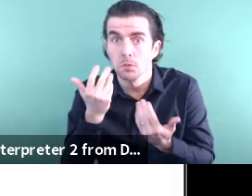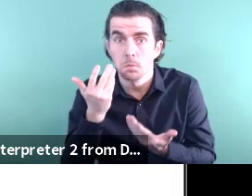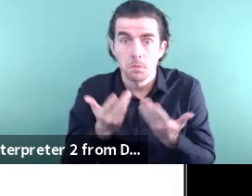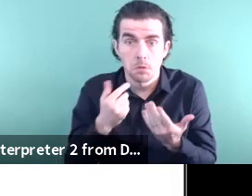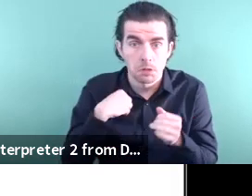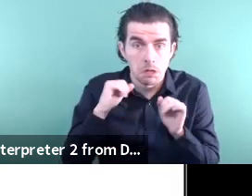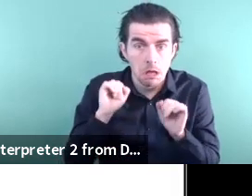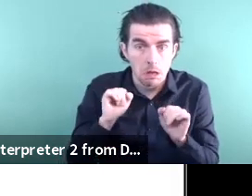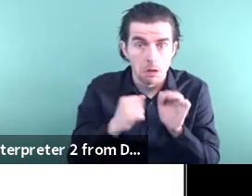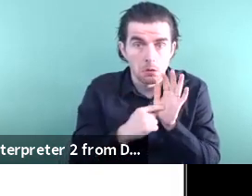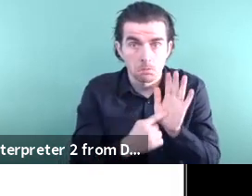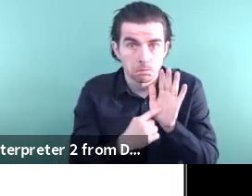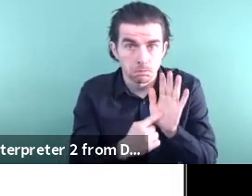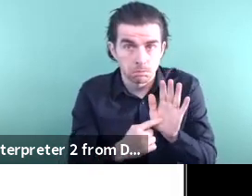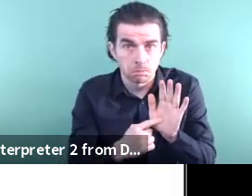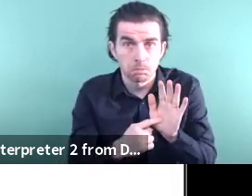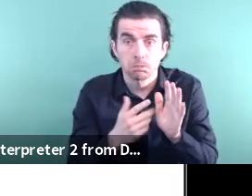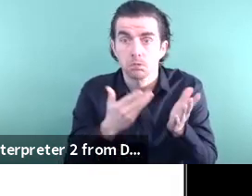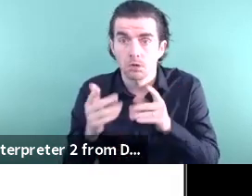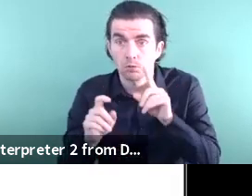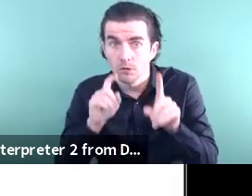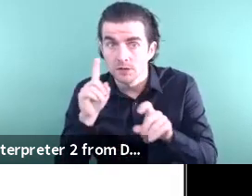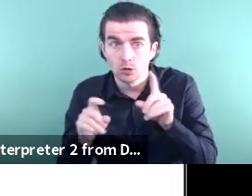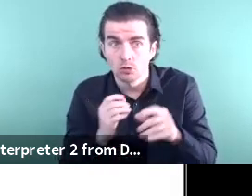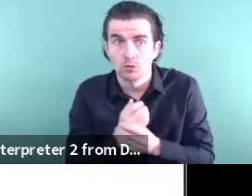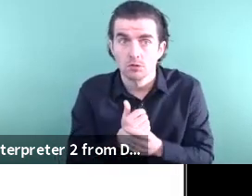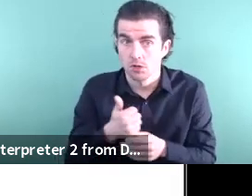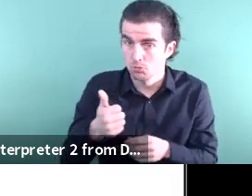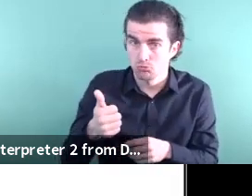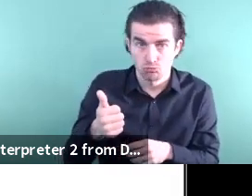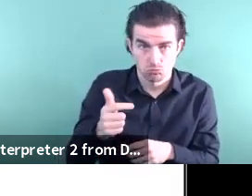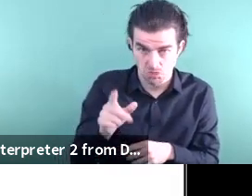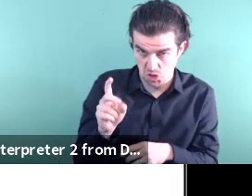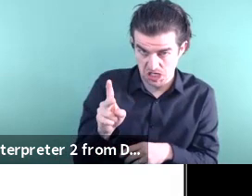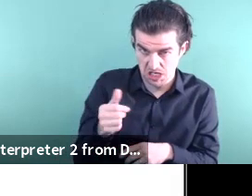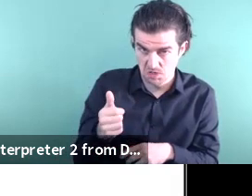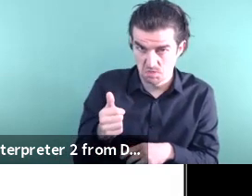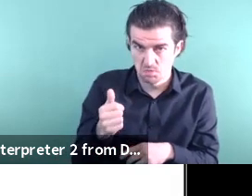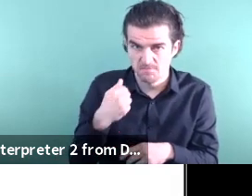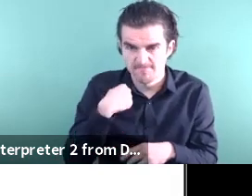So, Joshko wanted to share with you some of the work that they've been as organisation